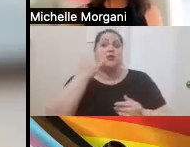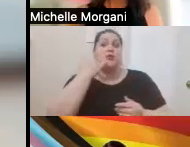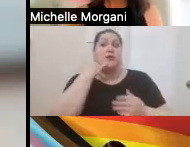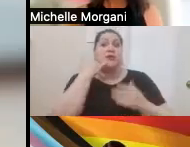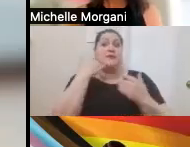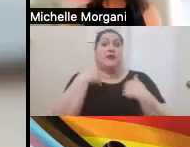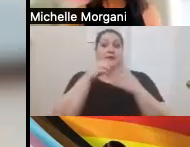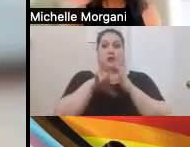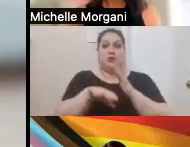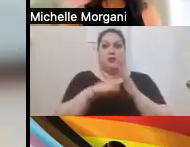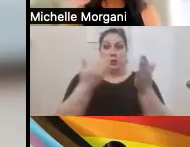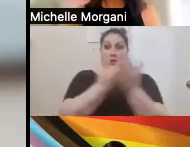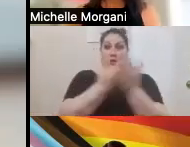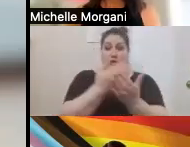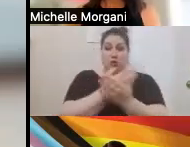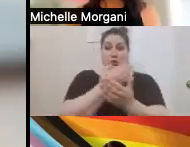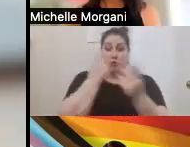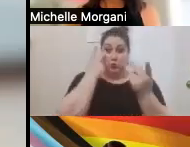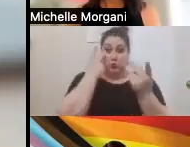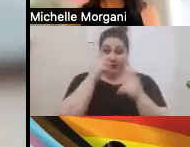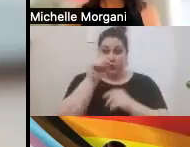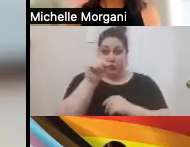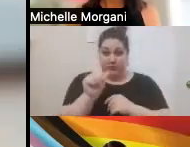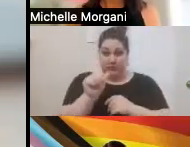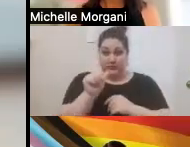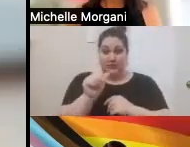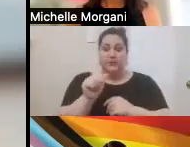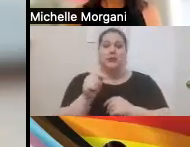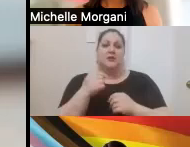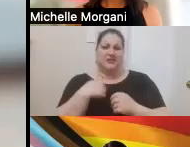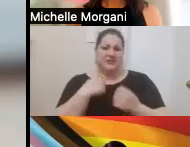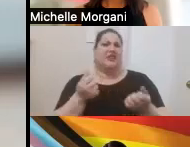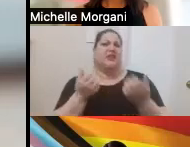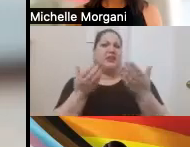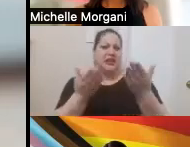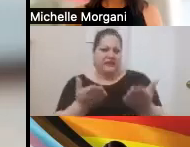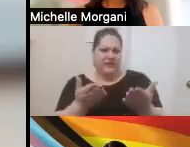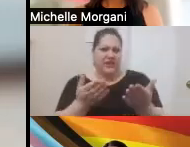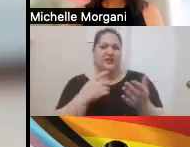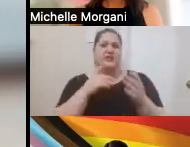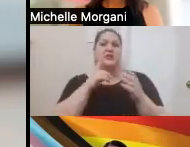I would actually give the advice to concentrate on learning the technology